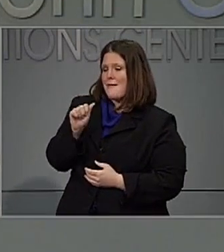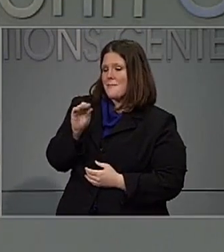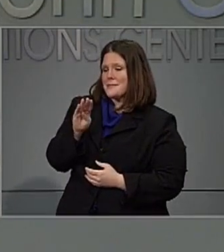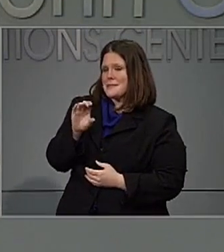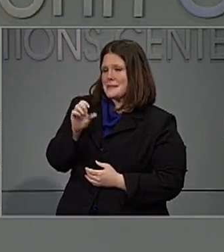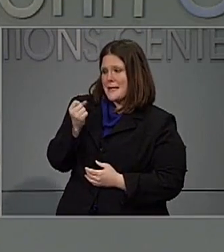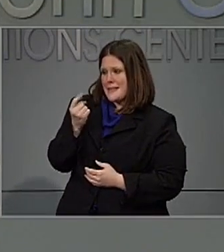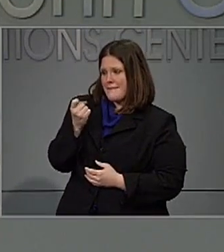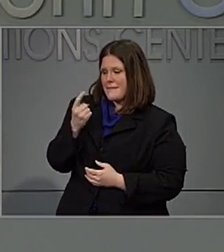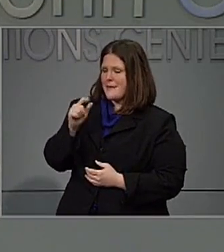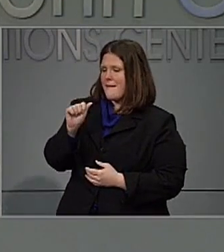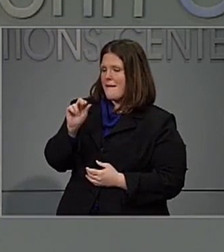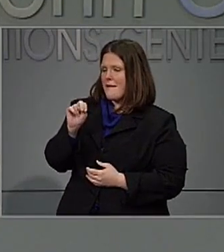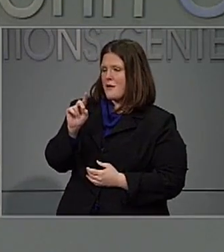ANDREA BLANFORD, ABC 11.